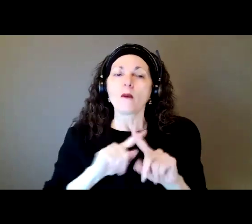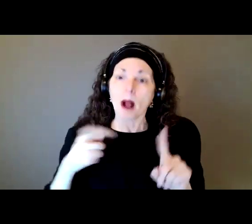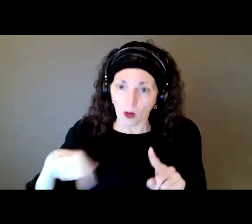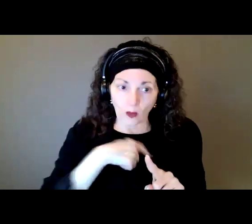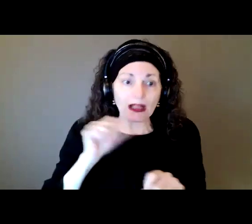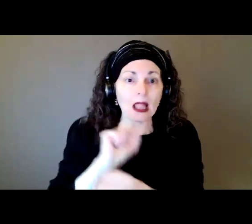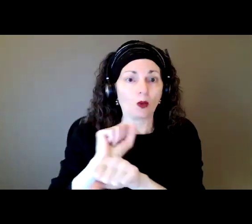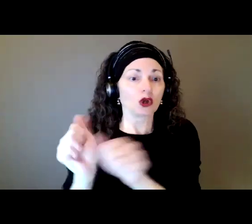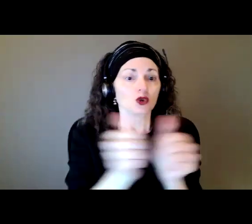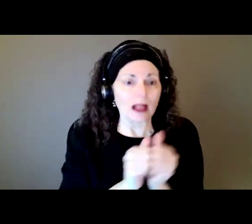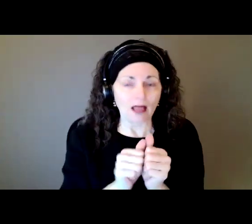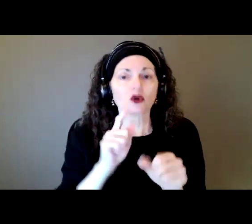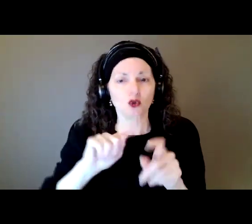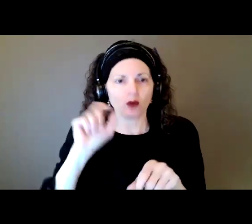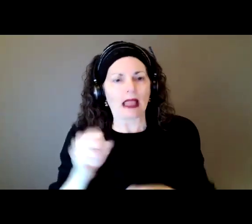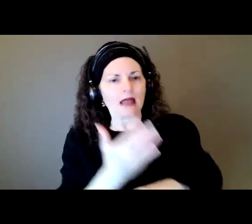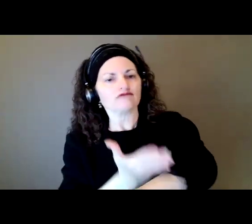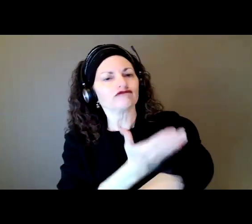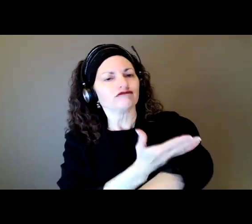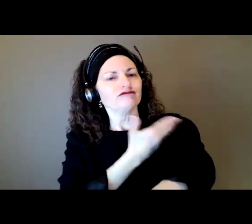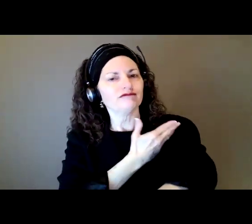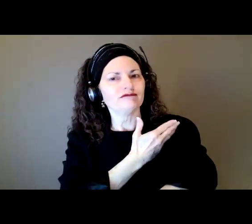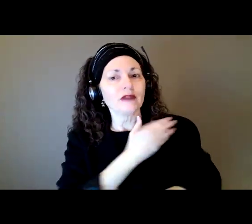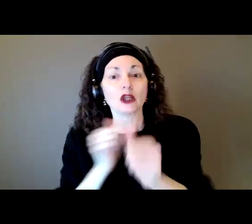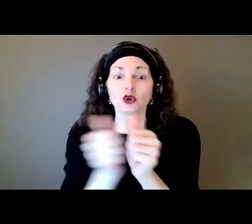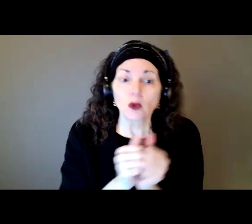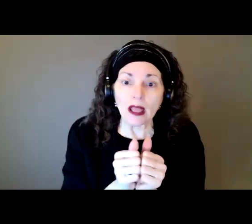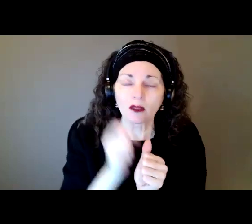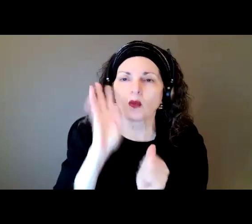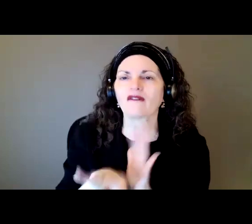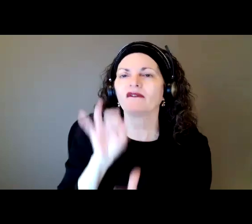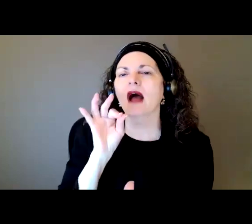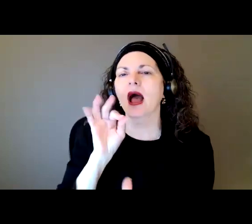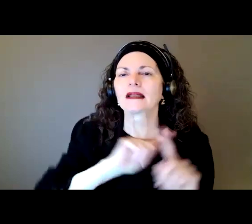Together, we will find ways to improve recruitment, retention, and development